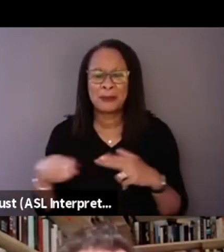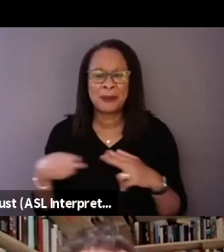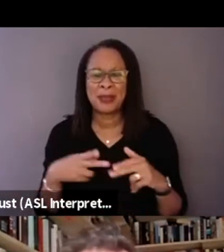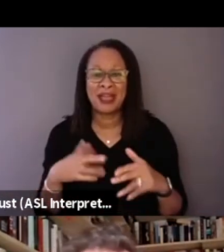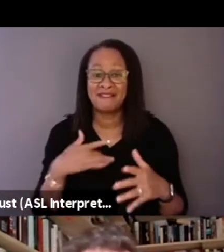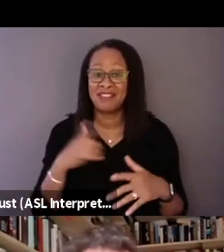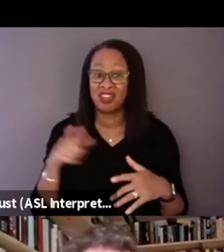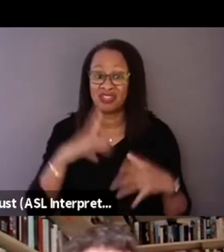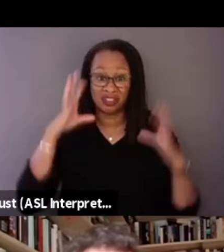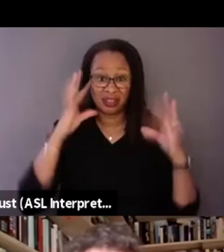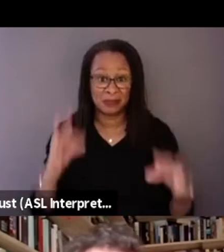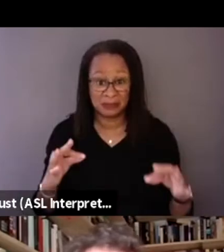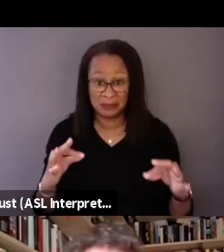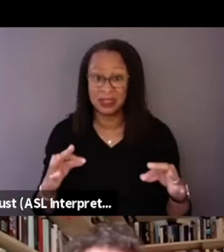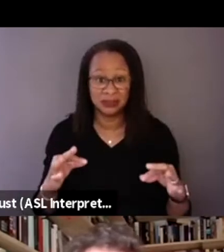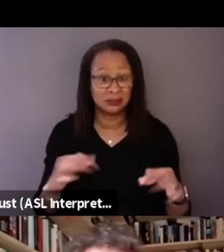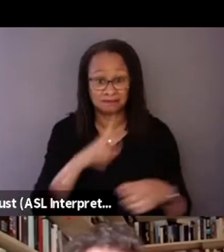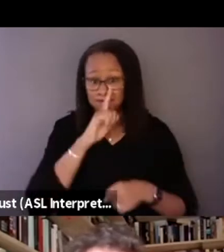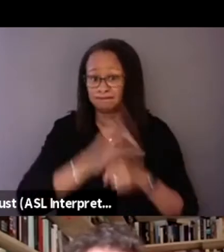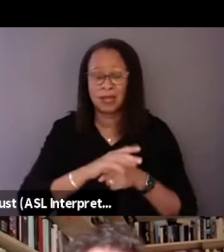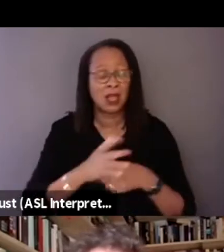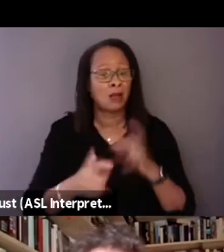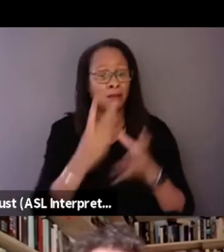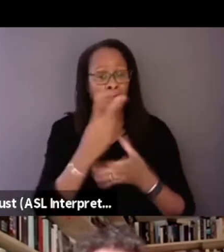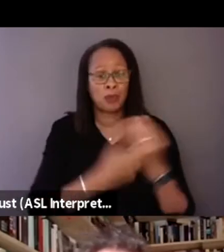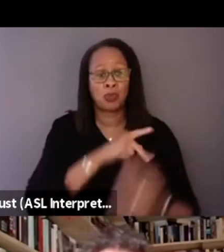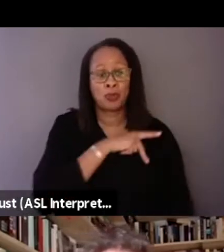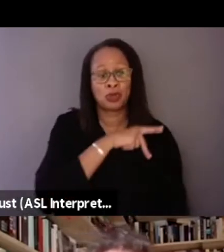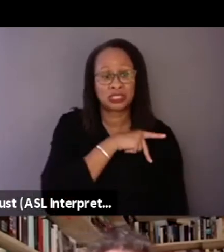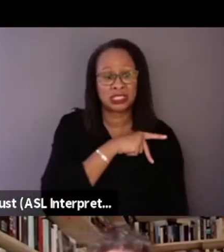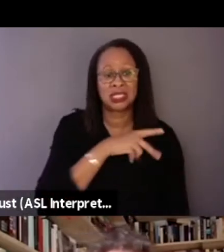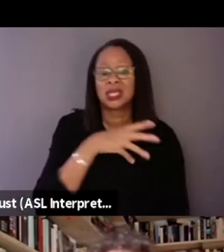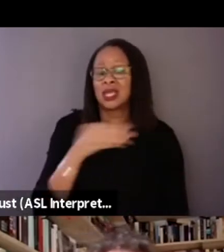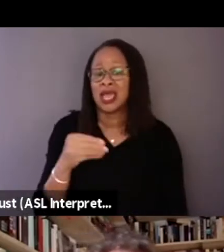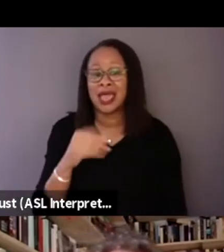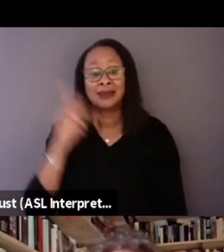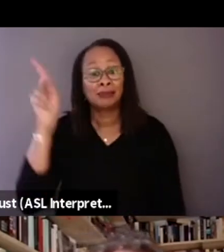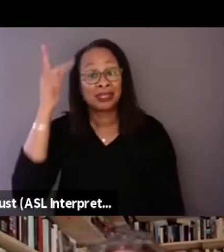both personally and politically to get this story right.